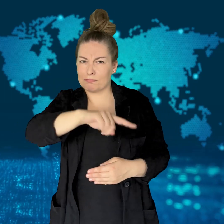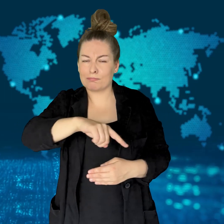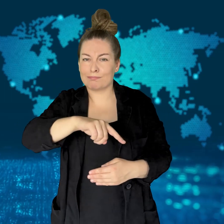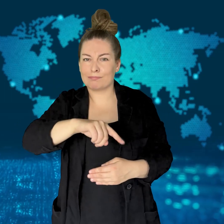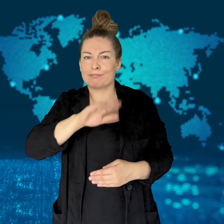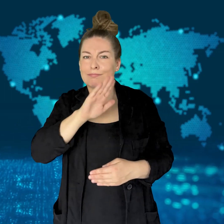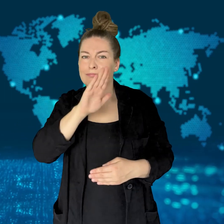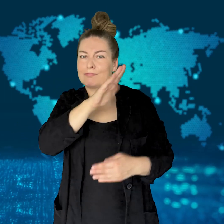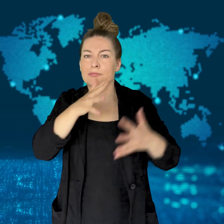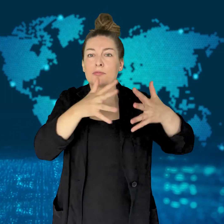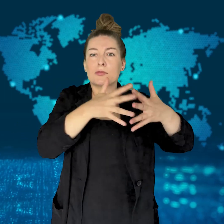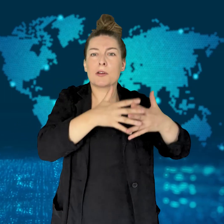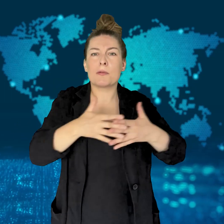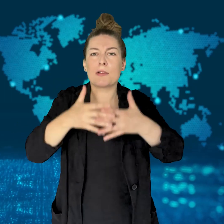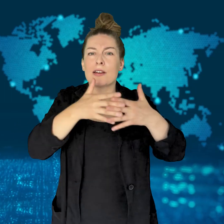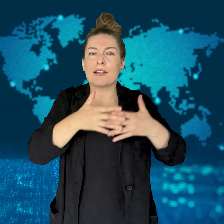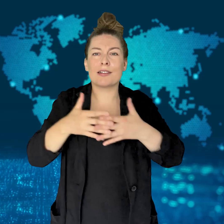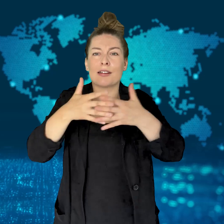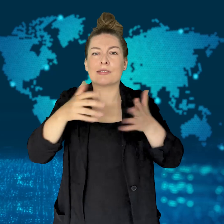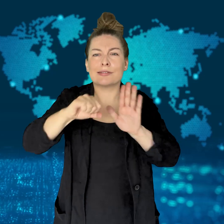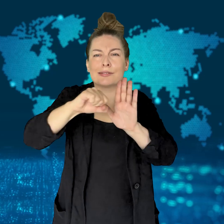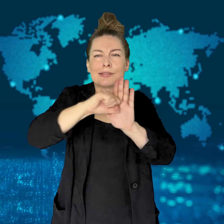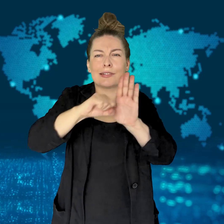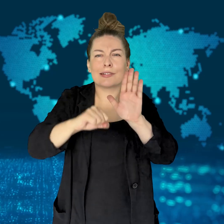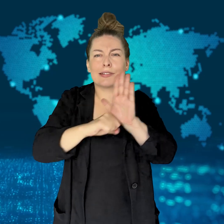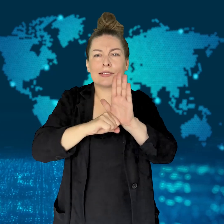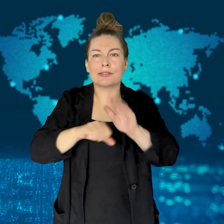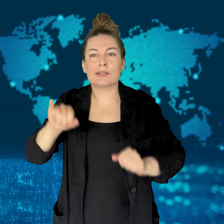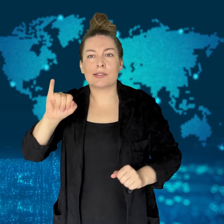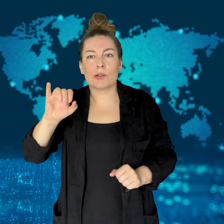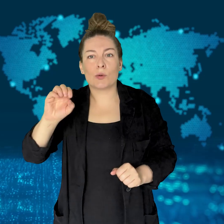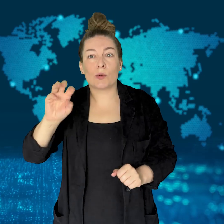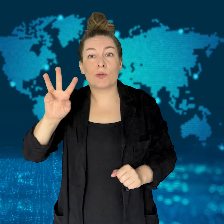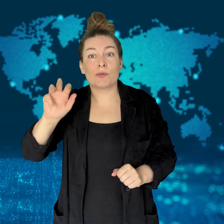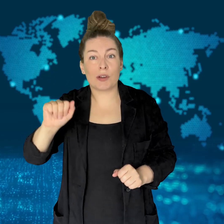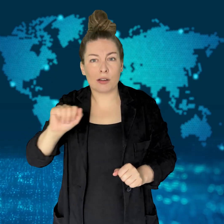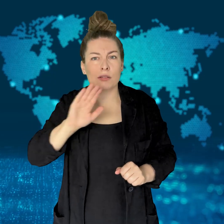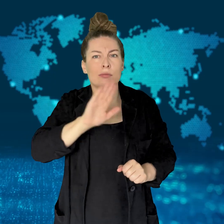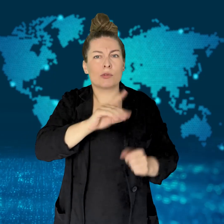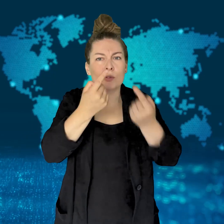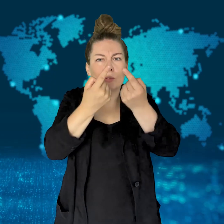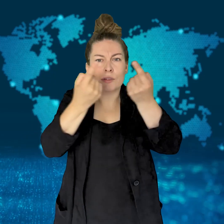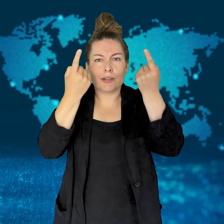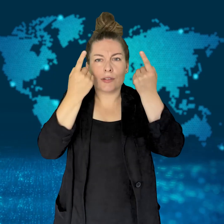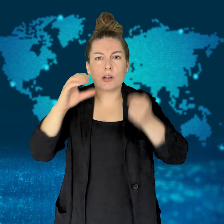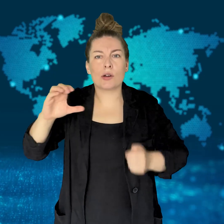There were large bloodstains on the ground.